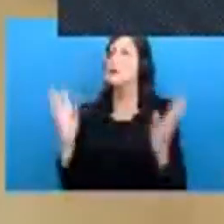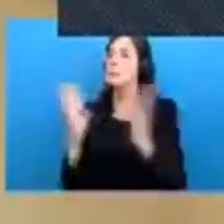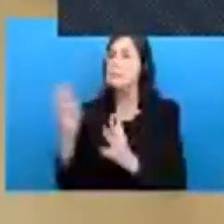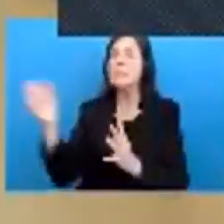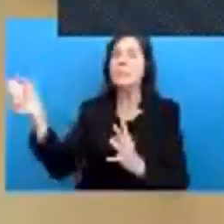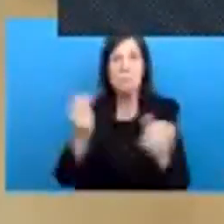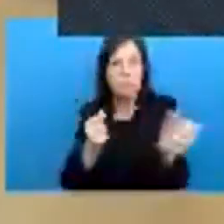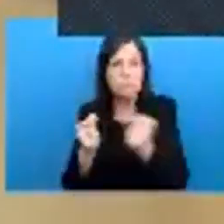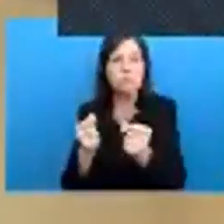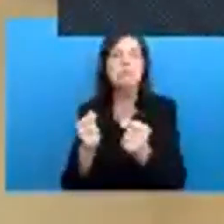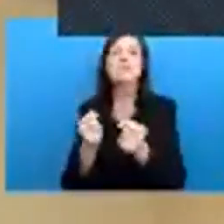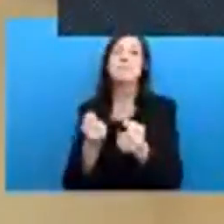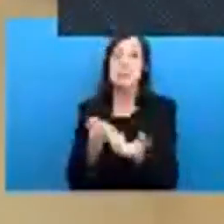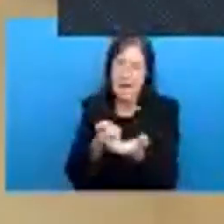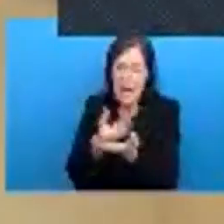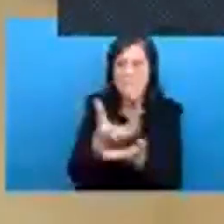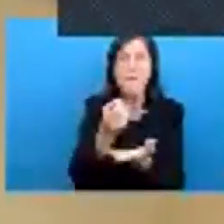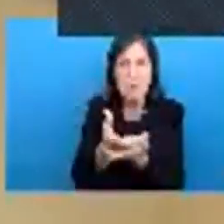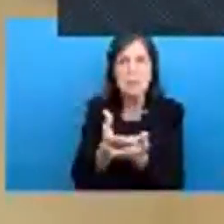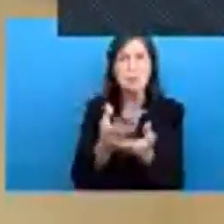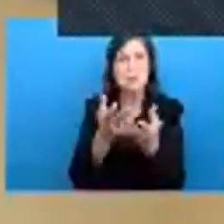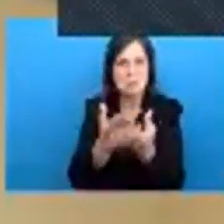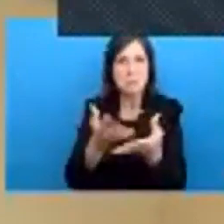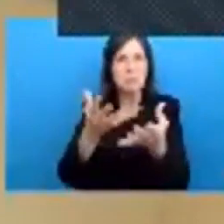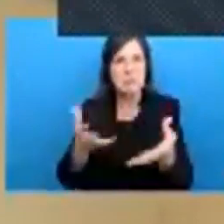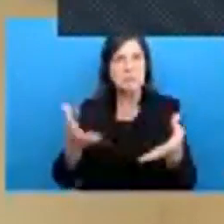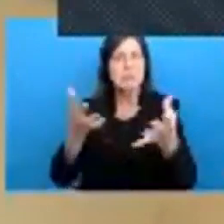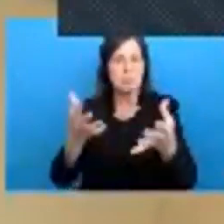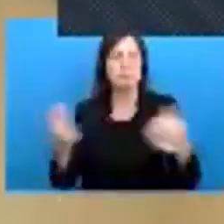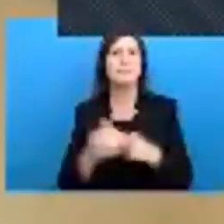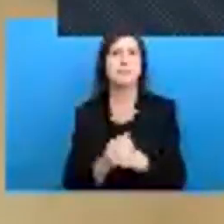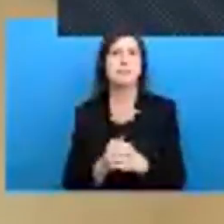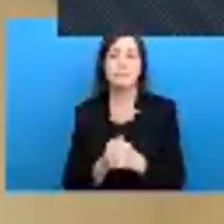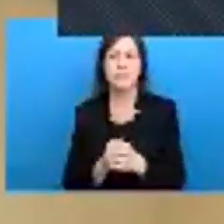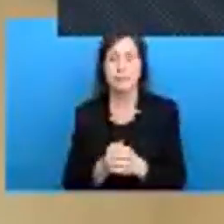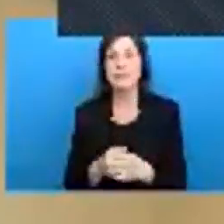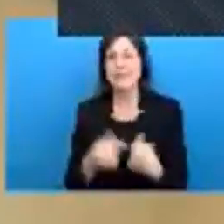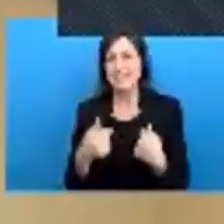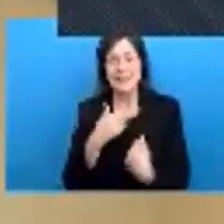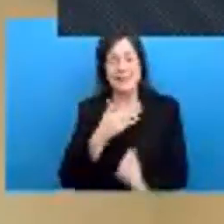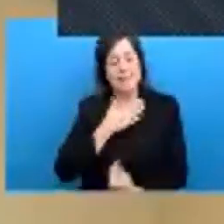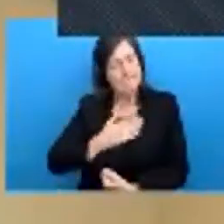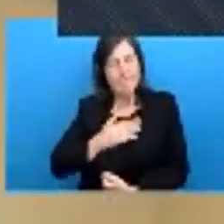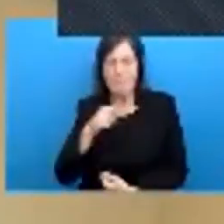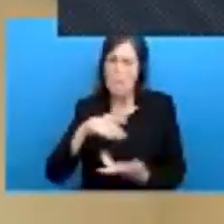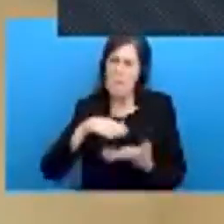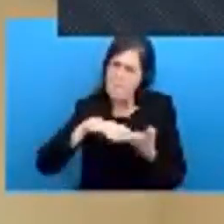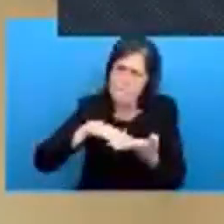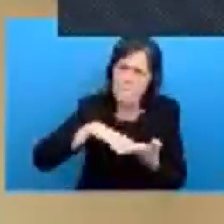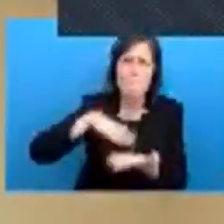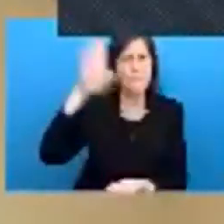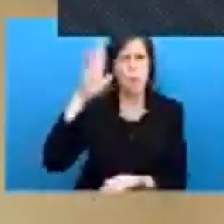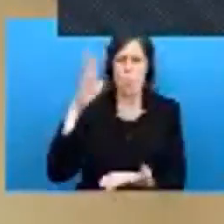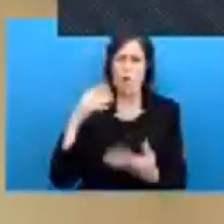nothing about us without us in terms of working with deaf communities our school for